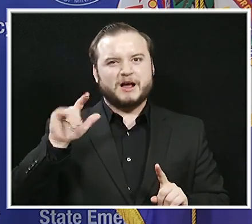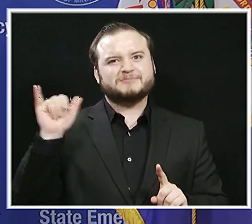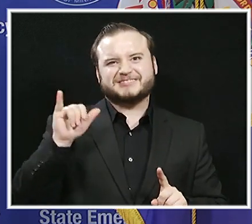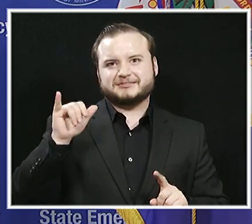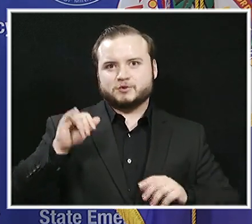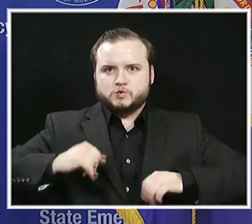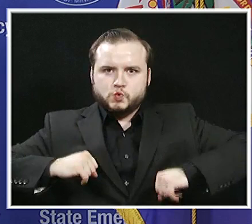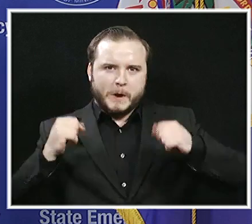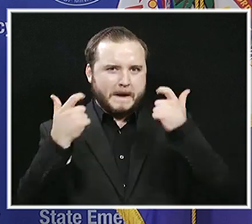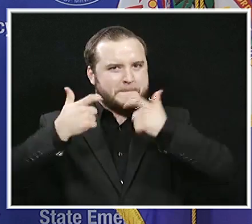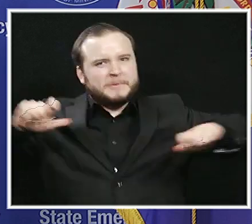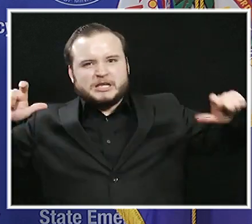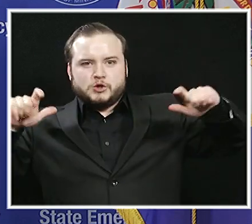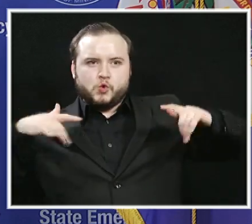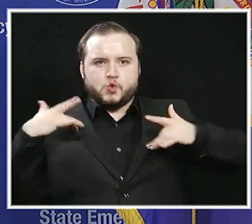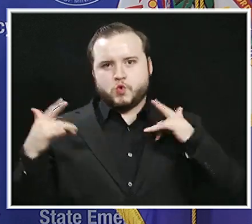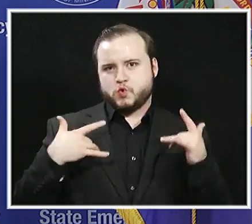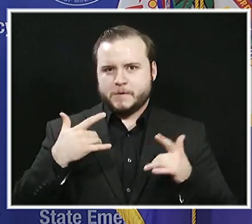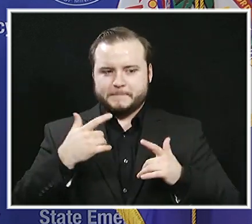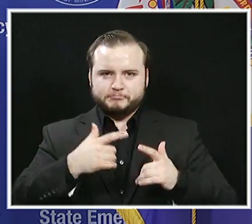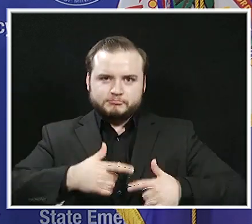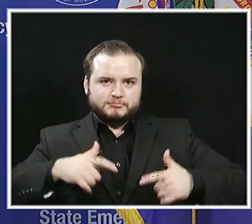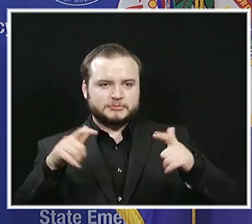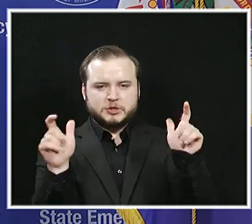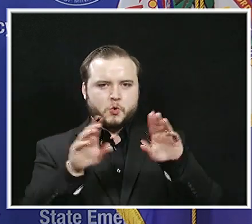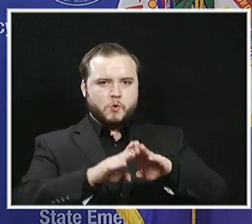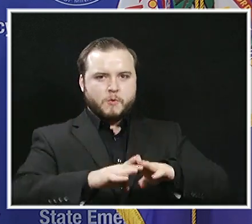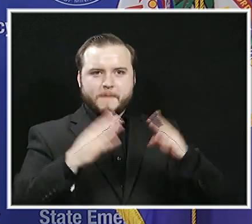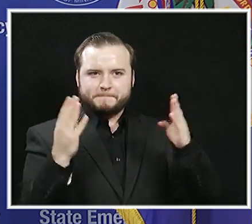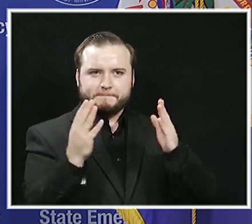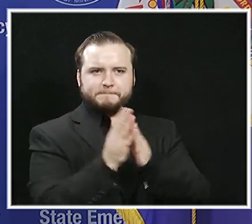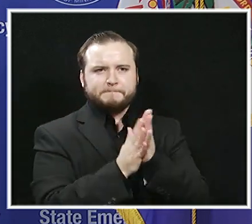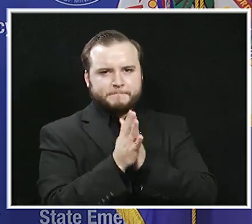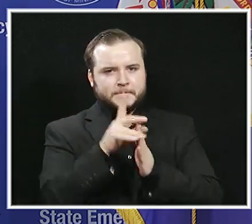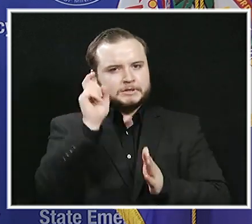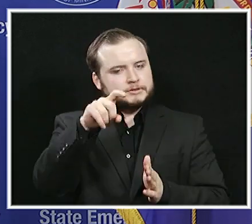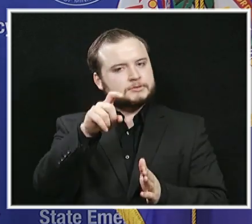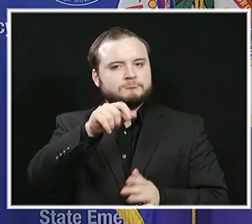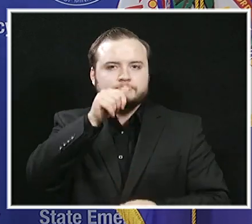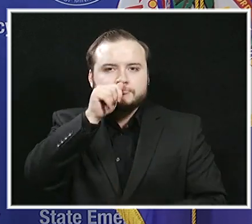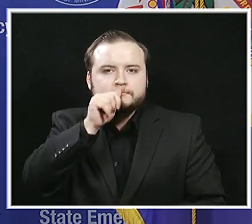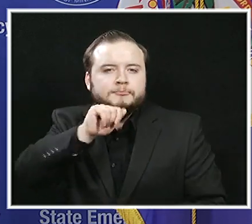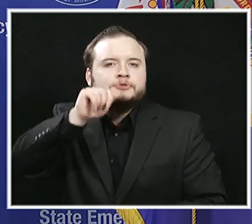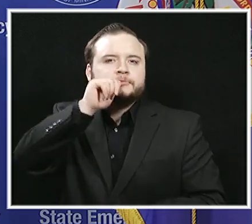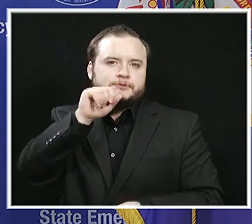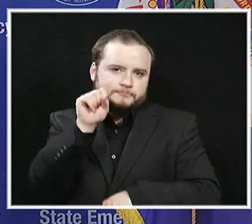is a chance to get your game really good, right around the corner is the Super Bowl. I believe the governor is very